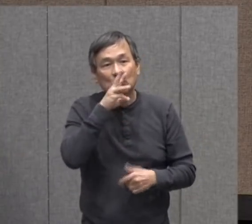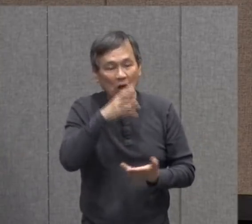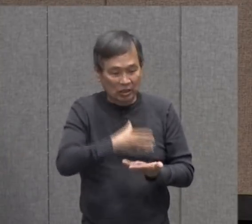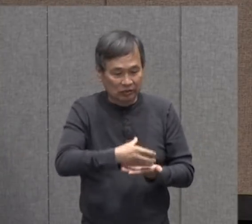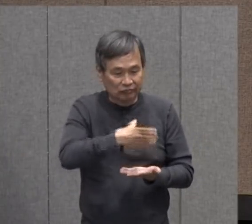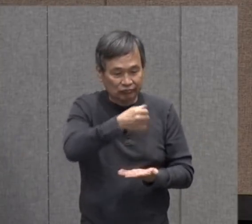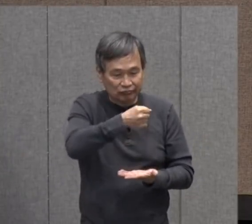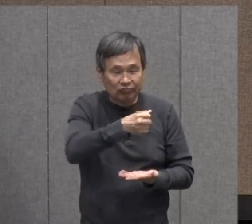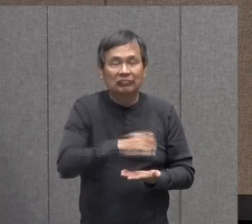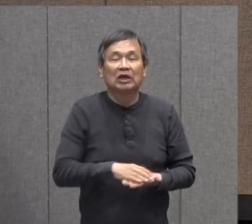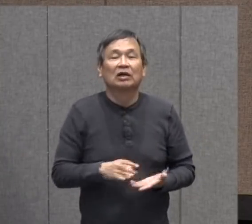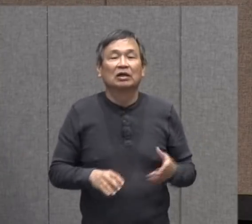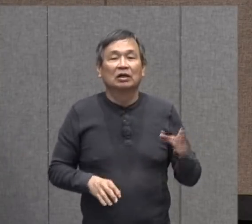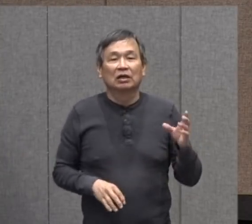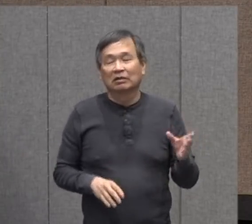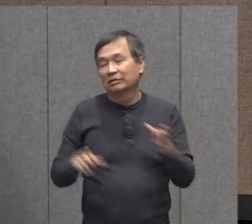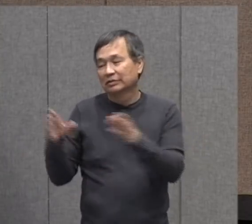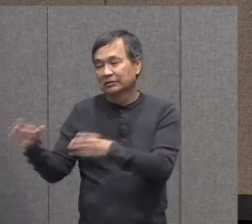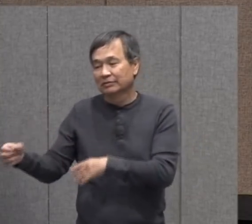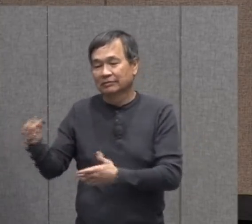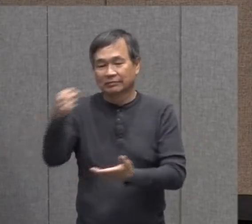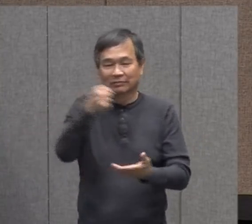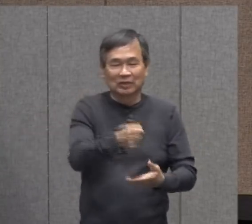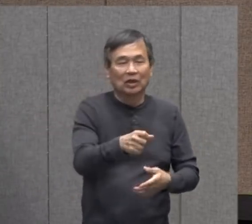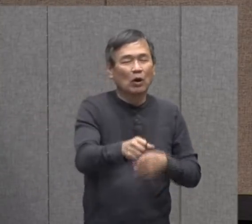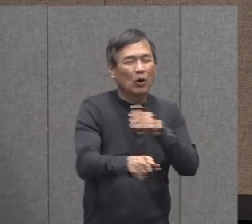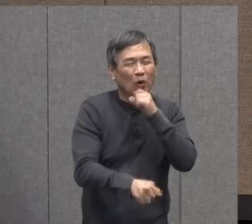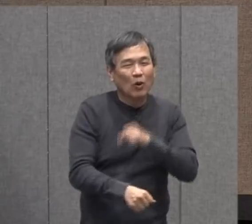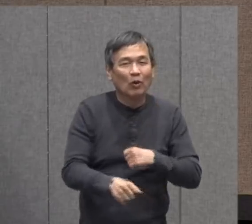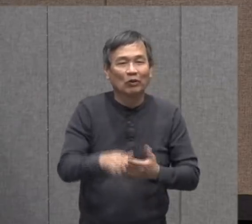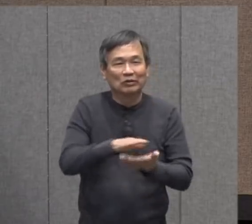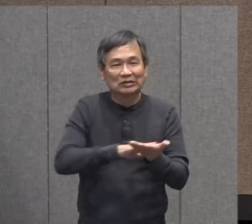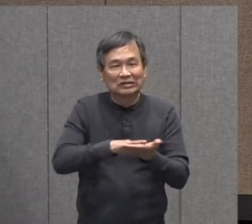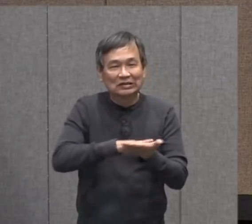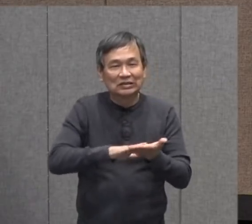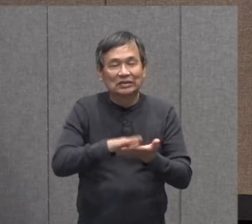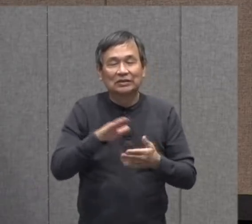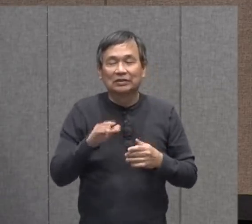This had dish soap in it, this one had fabric softener.